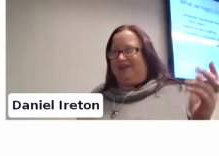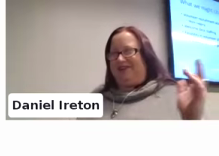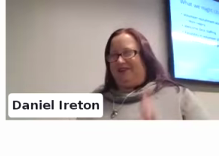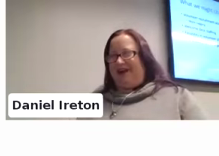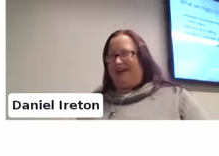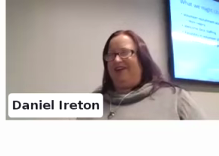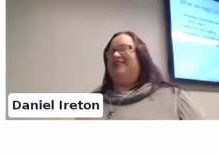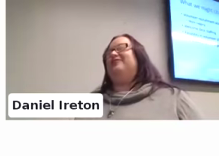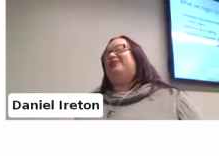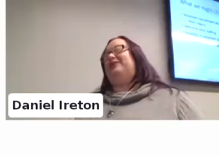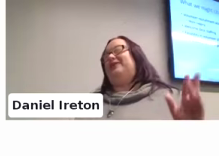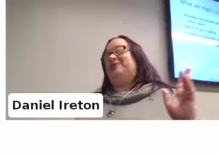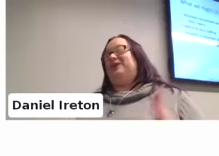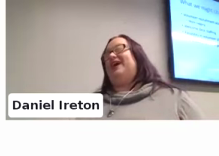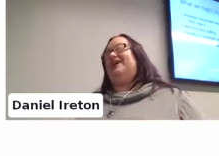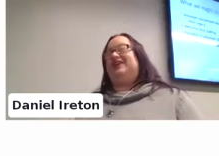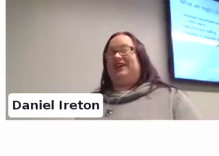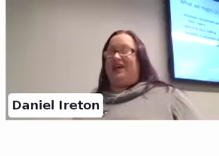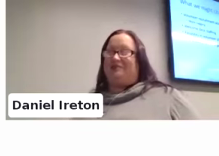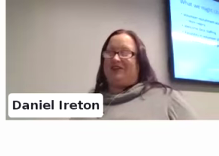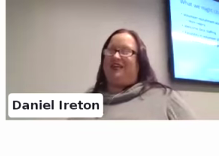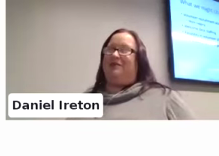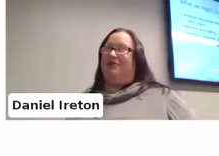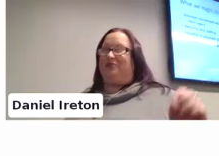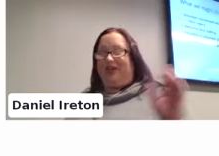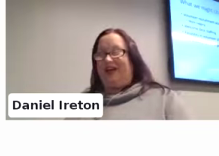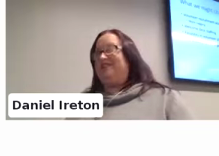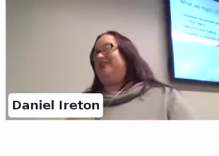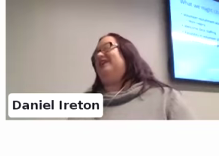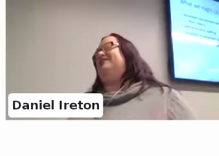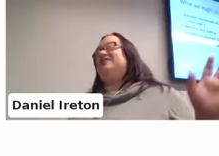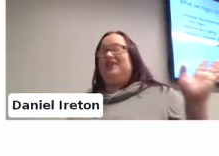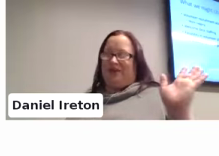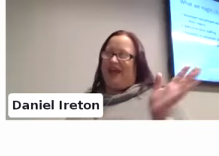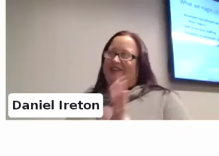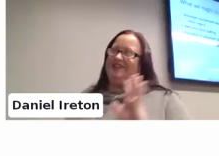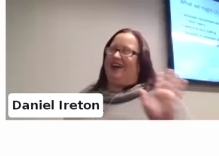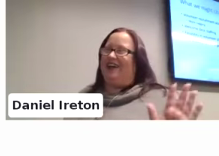And oh, we really love to change awe.of some people. Again, this is in the library, right out on the floor.